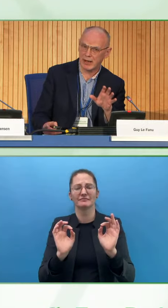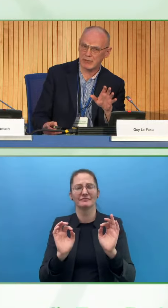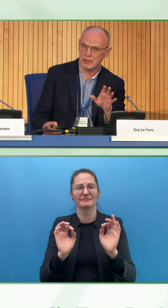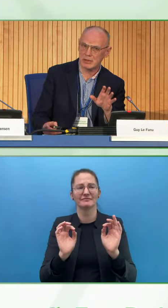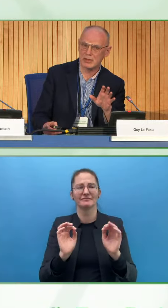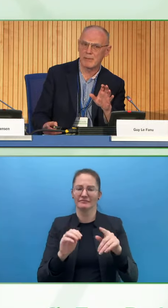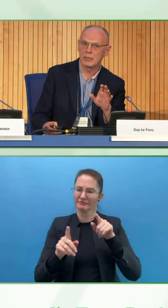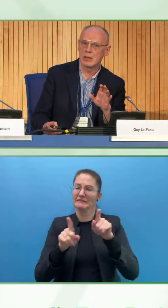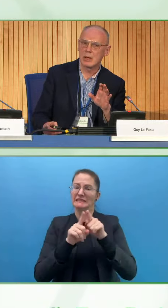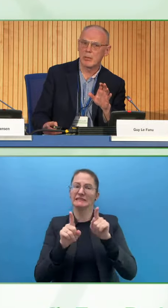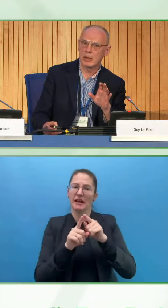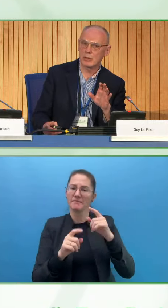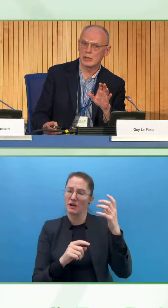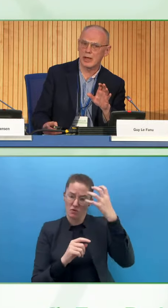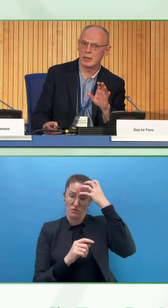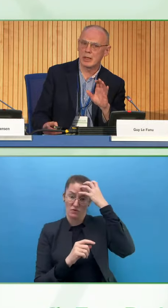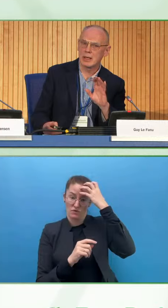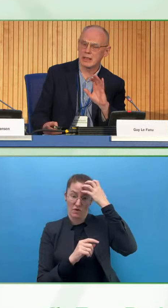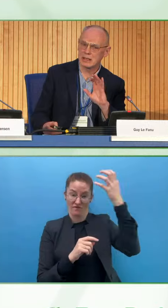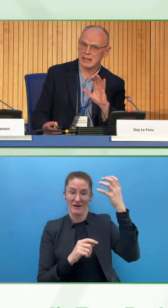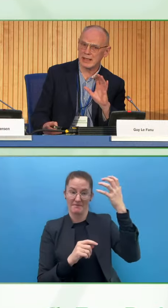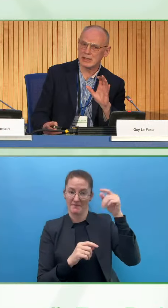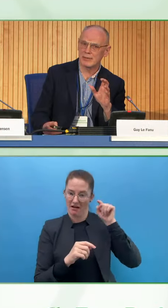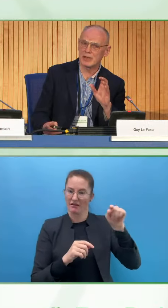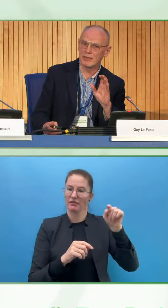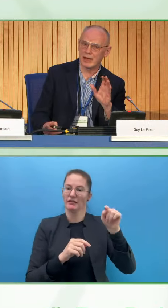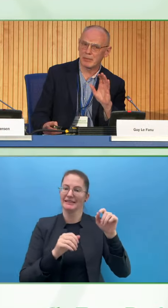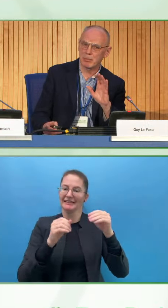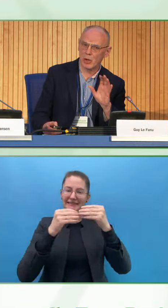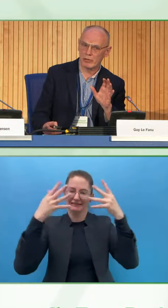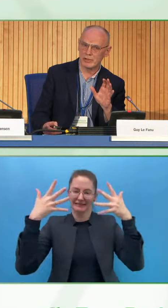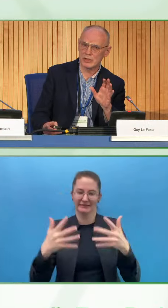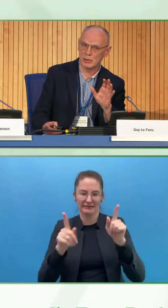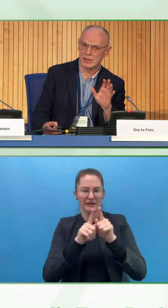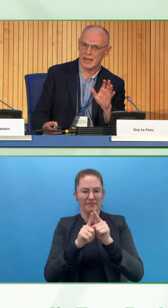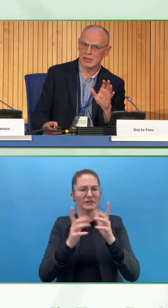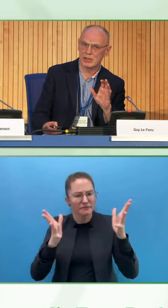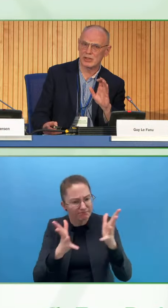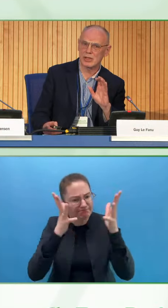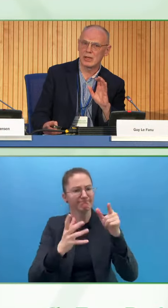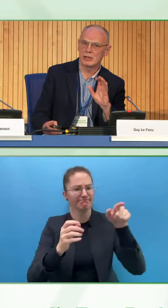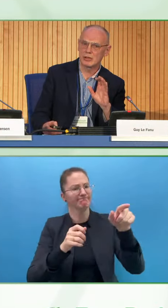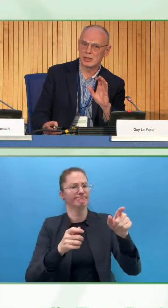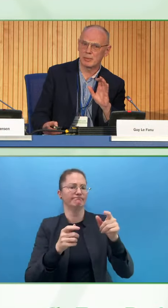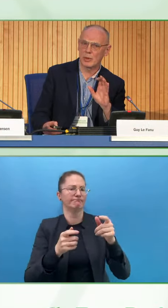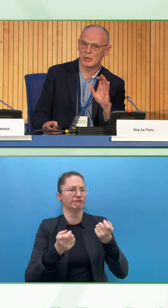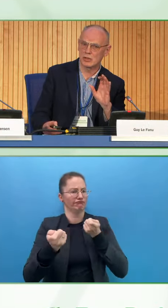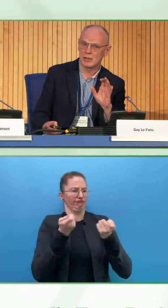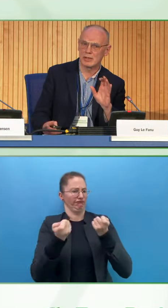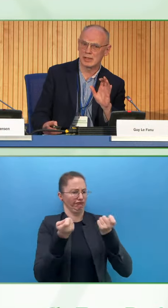governments but also the states have developed block resource centres to support students